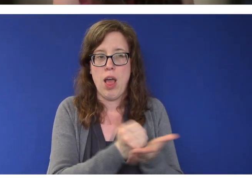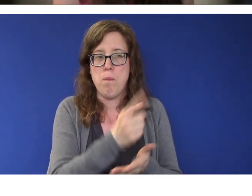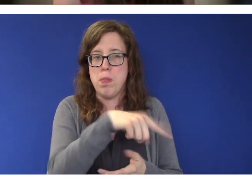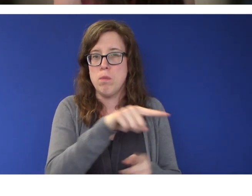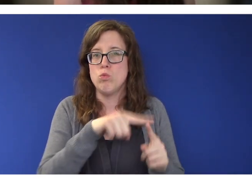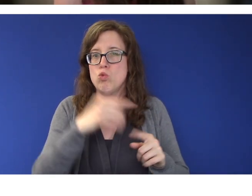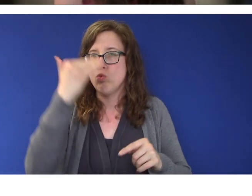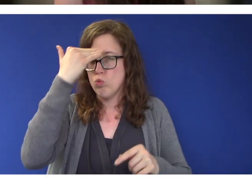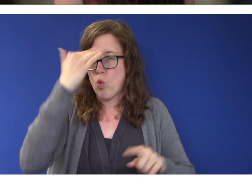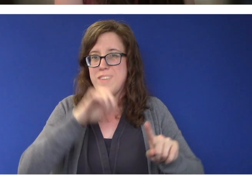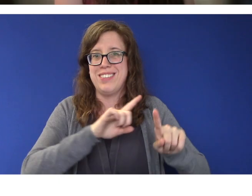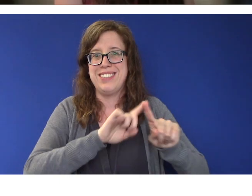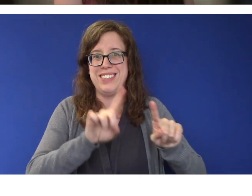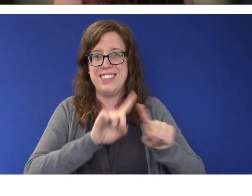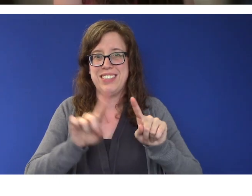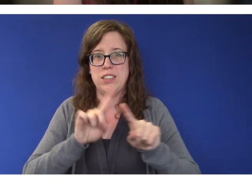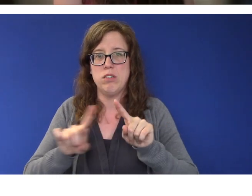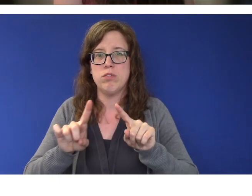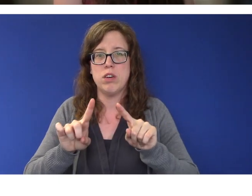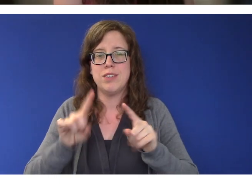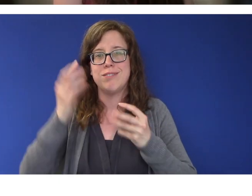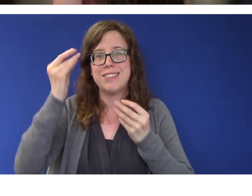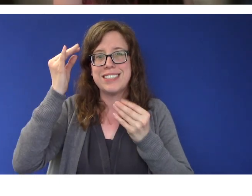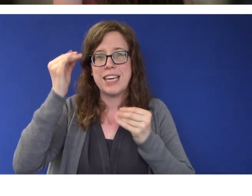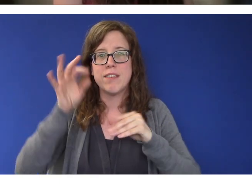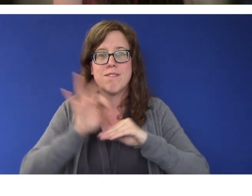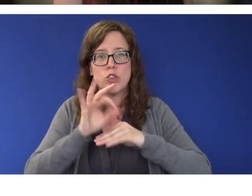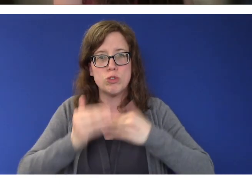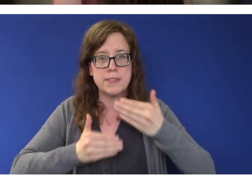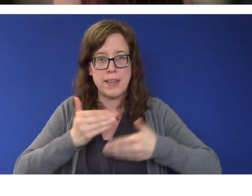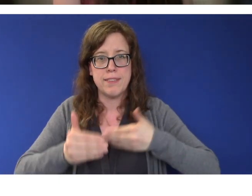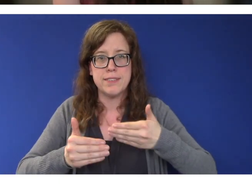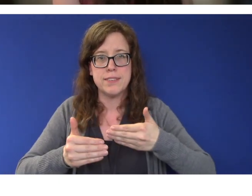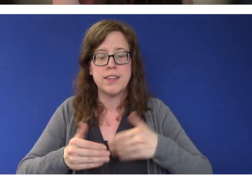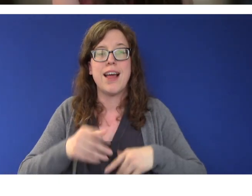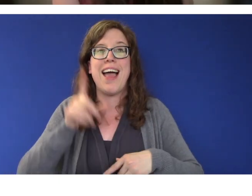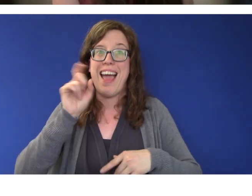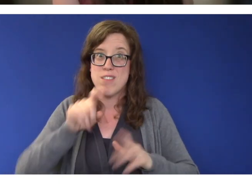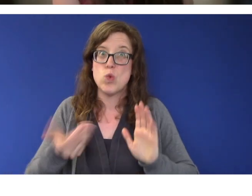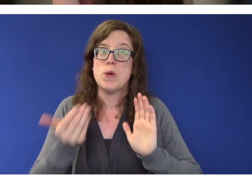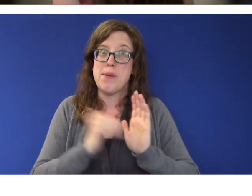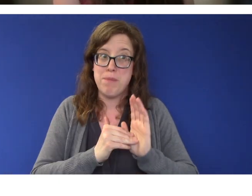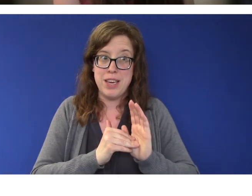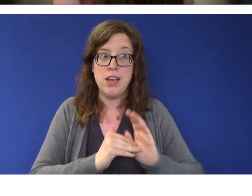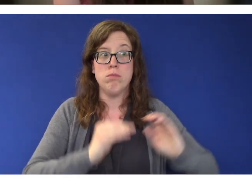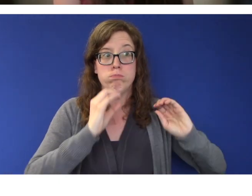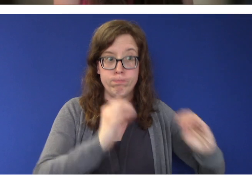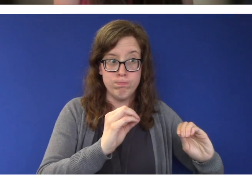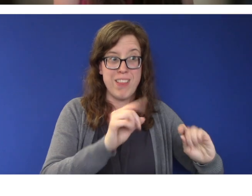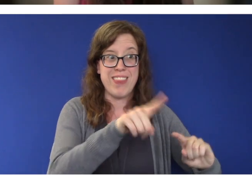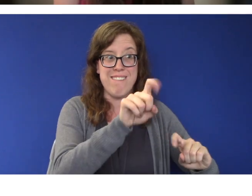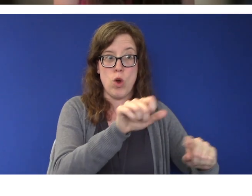learn the different executive functioning skills. They need to be repeated and practiced.